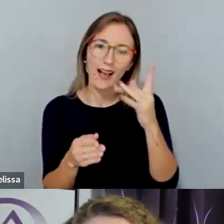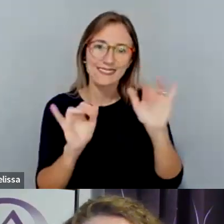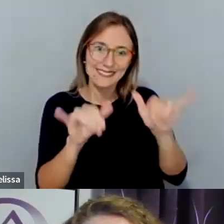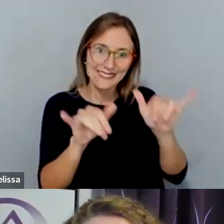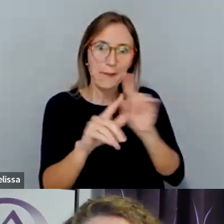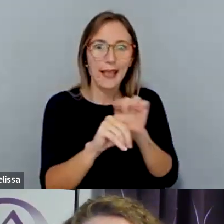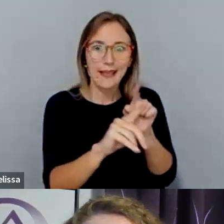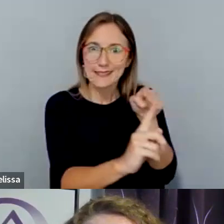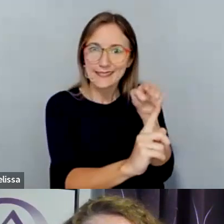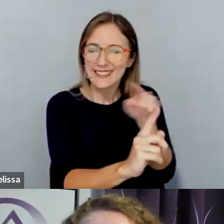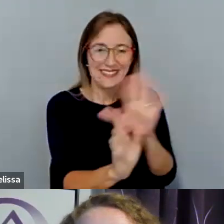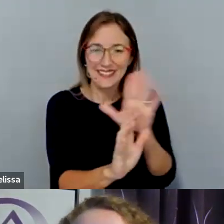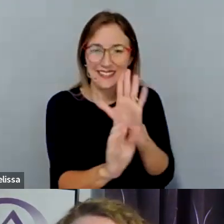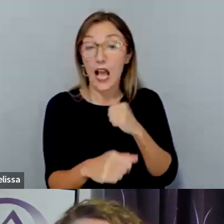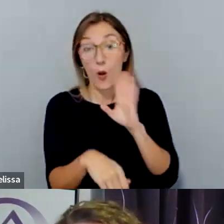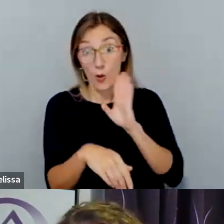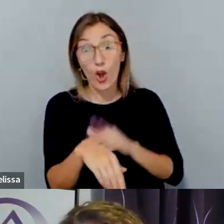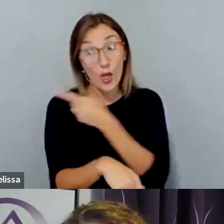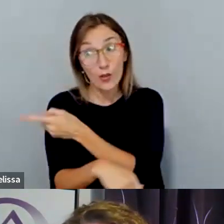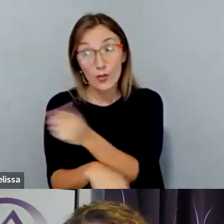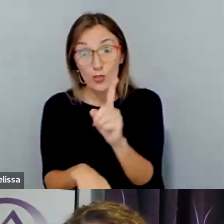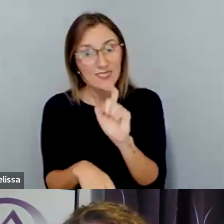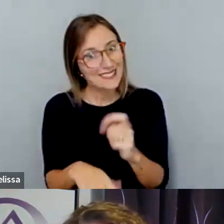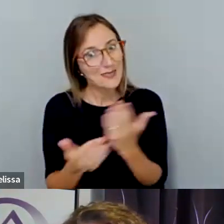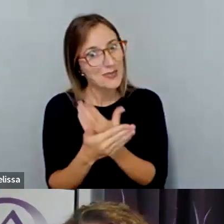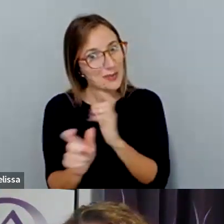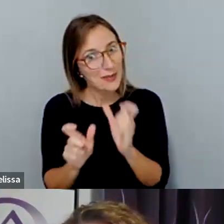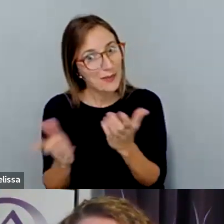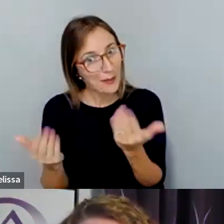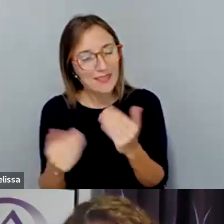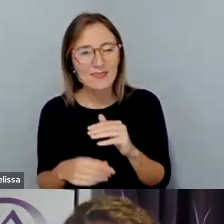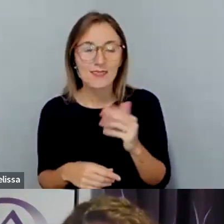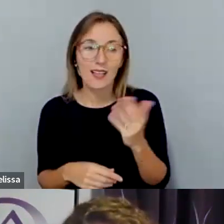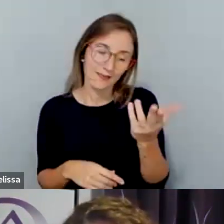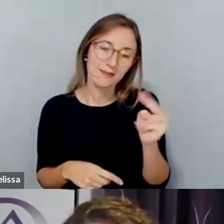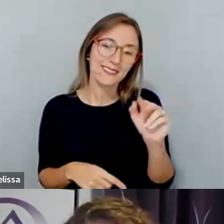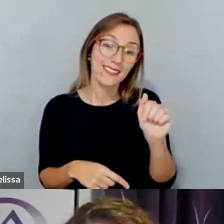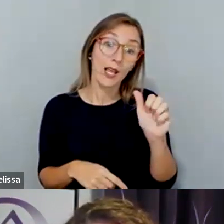Let's talk. Does anyone have feelings on this? Give me someone who knew. Otherwise, I do that thing that happened to me in law school where I just